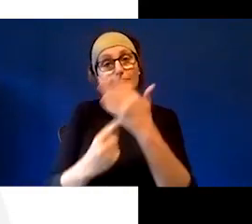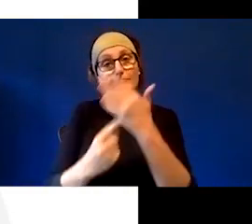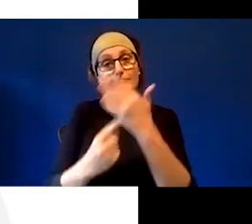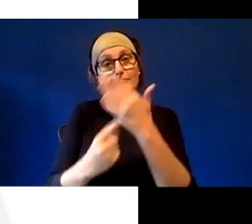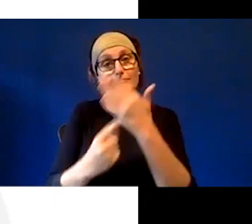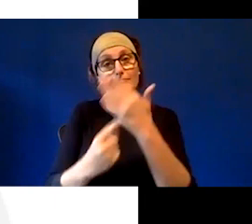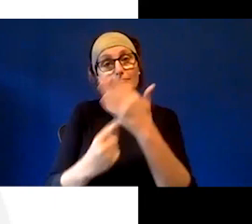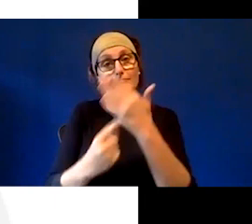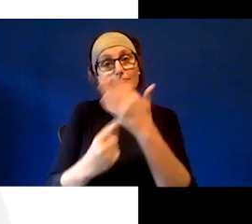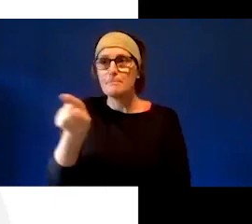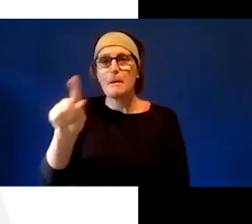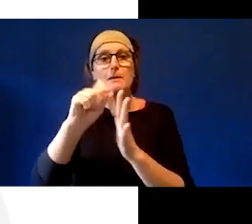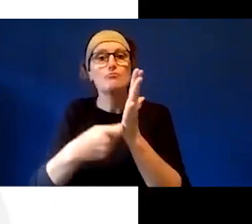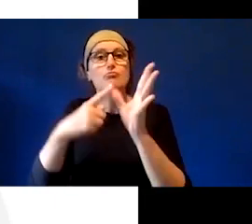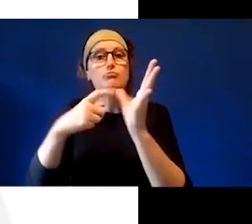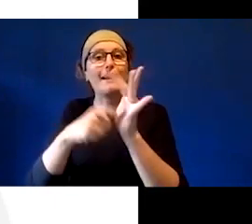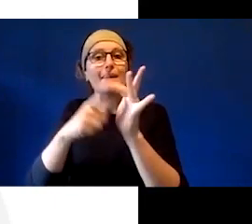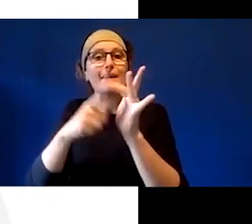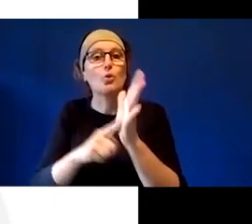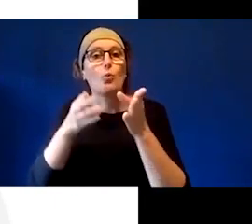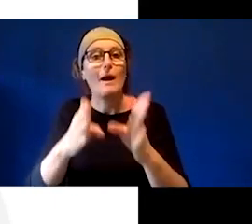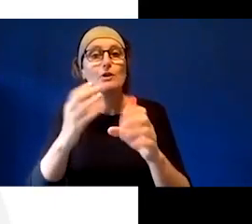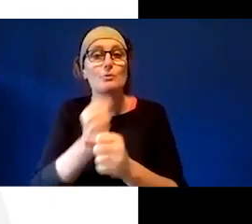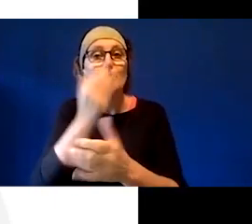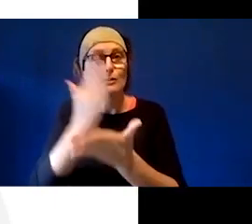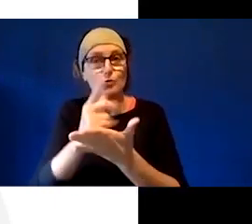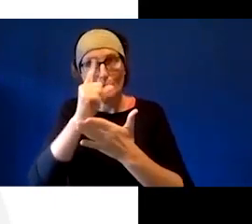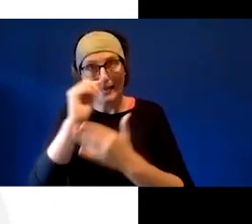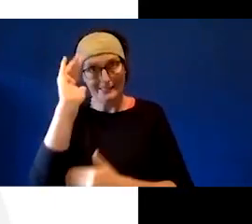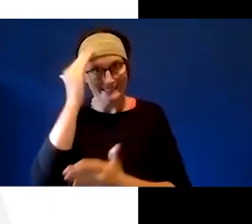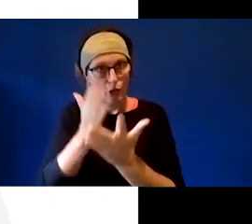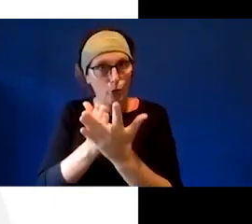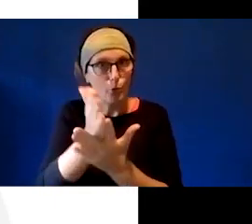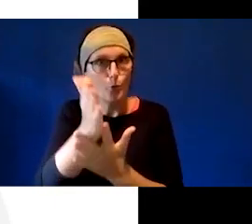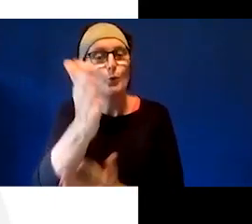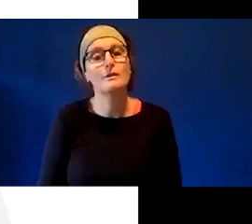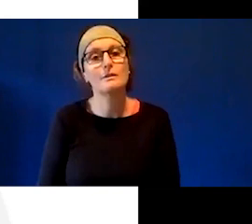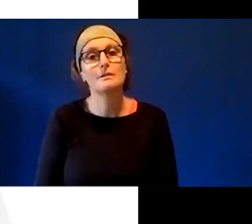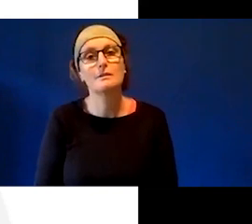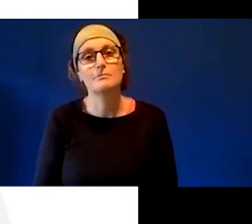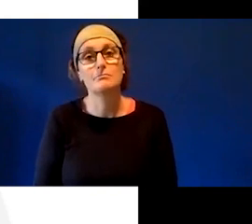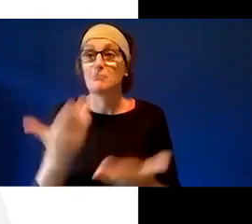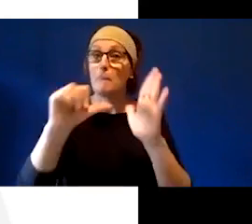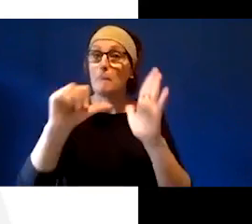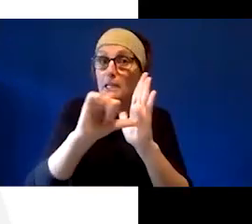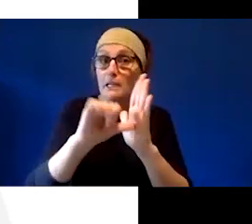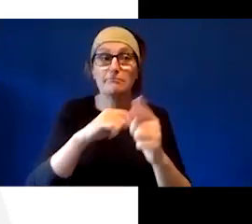ways that we can ensure we sustain ourselves over this period? Financially, practically and emotionally.